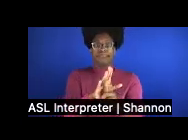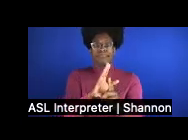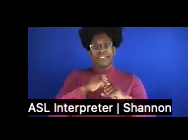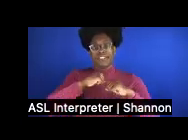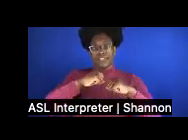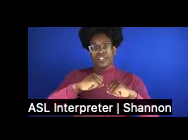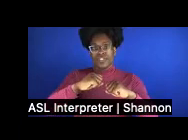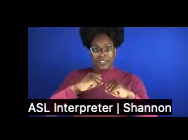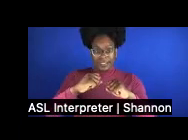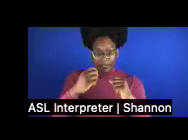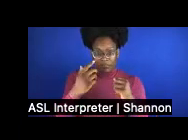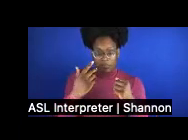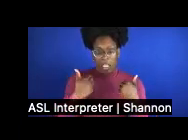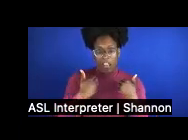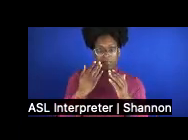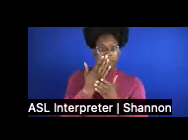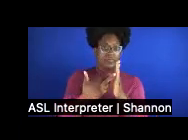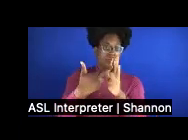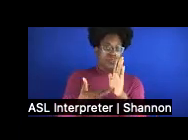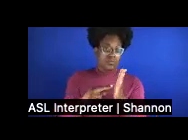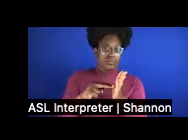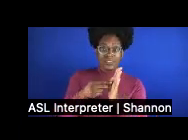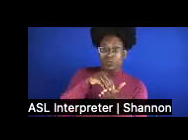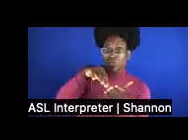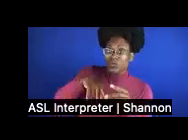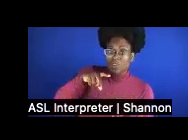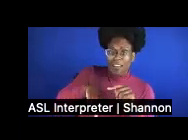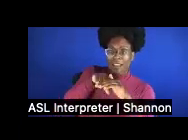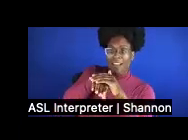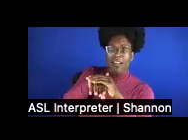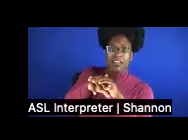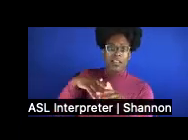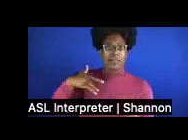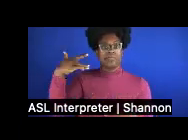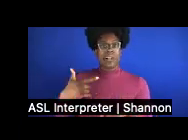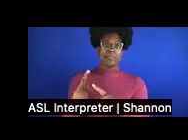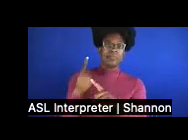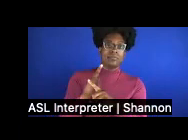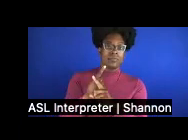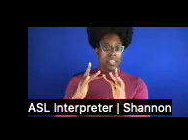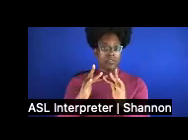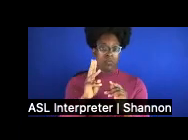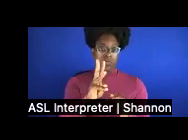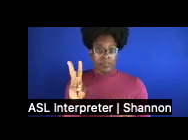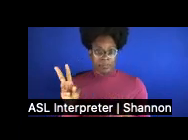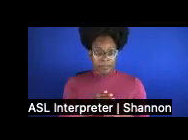work with in their situation. We offer through Ashland Associates and Bachelor's degrees in